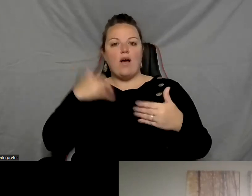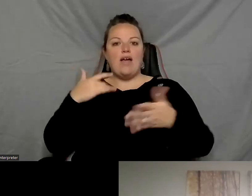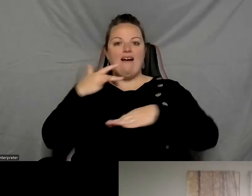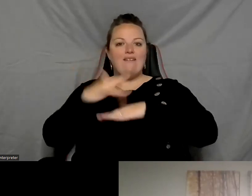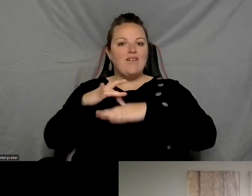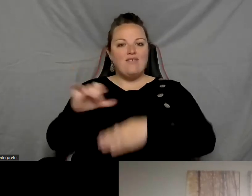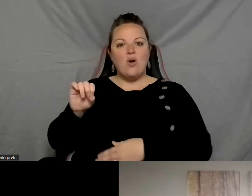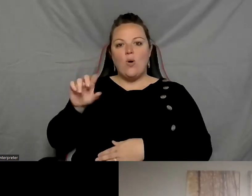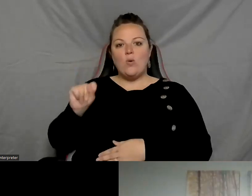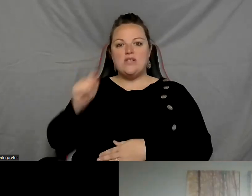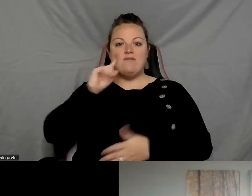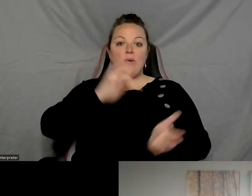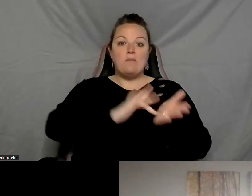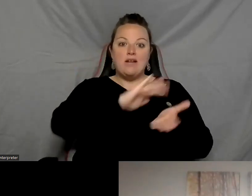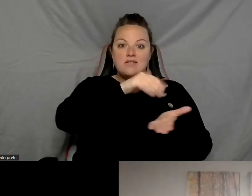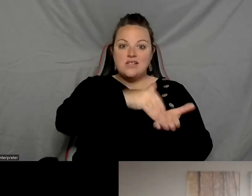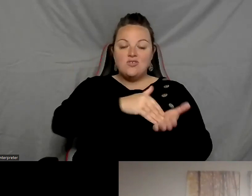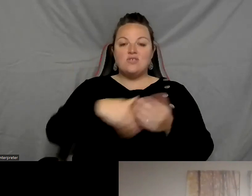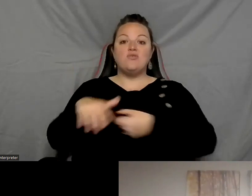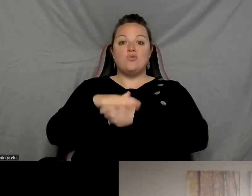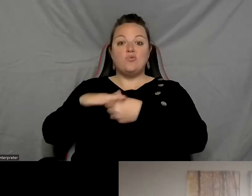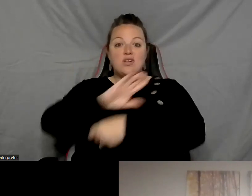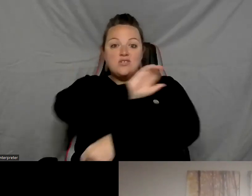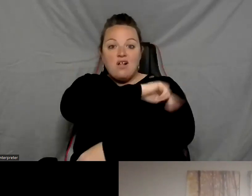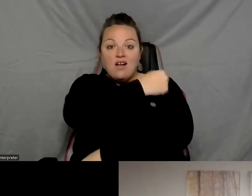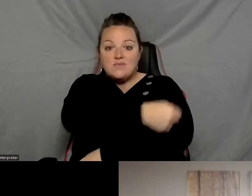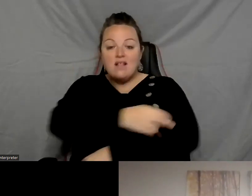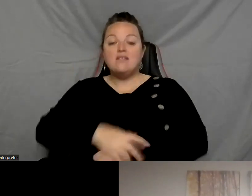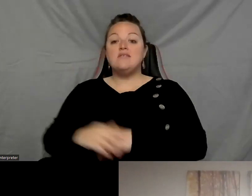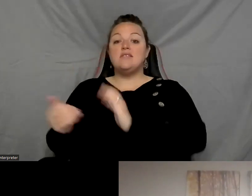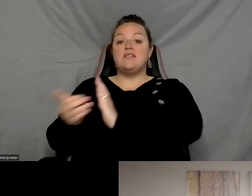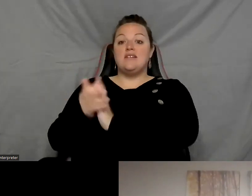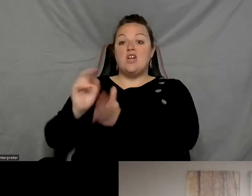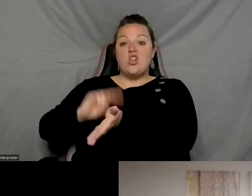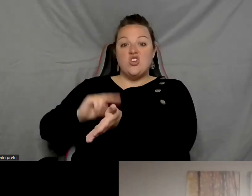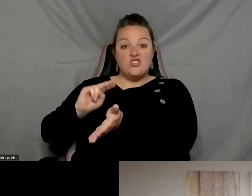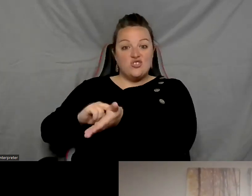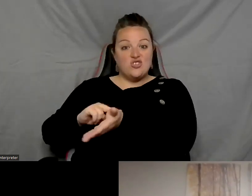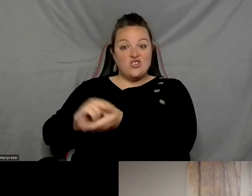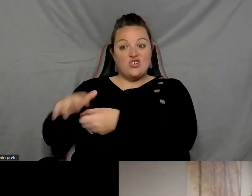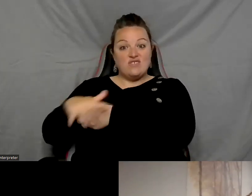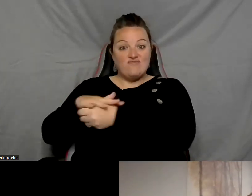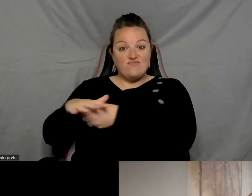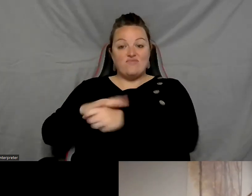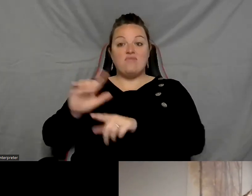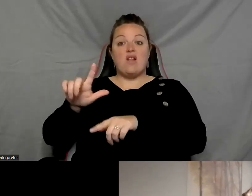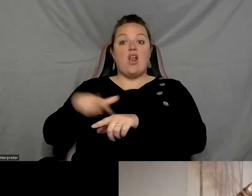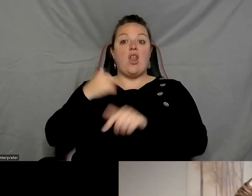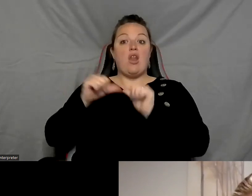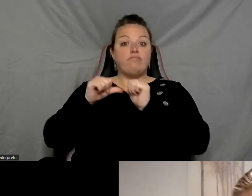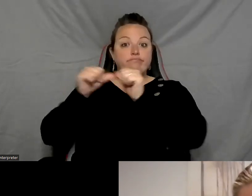in medical centers, regional hospitals, skilled nursing facilities, long term care facilities,